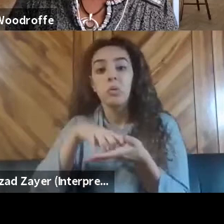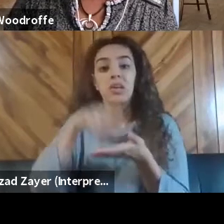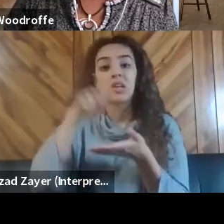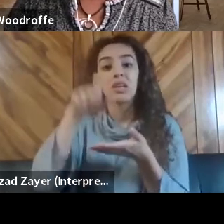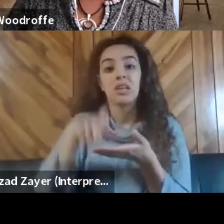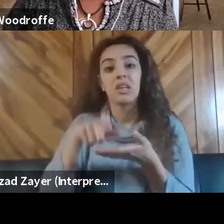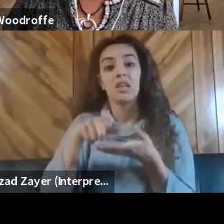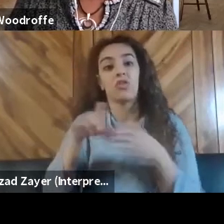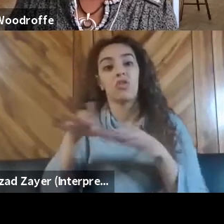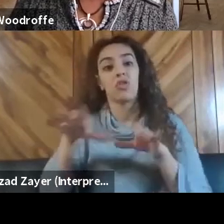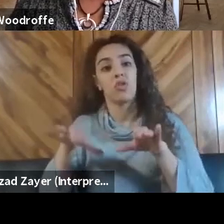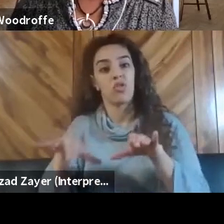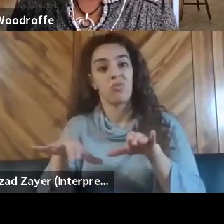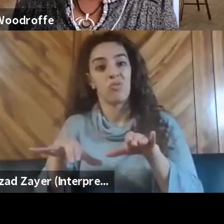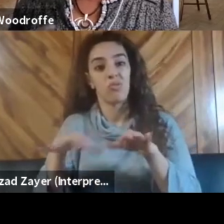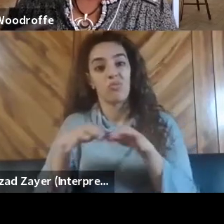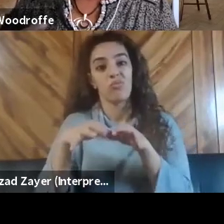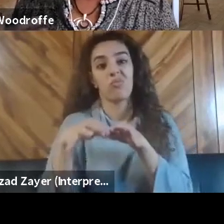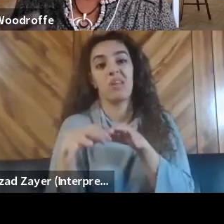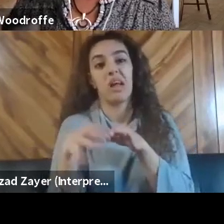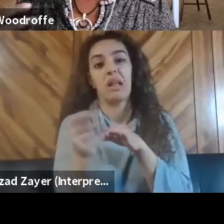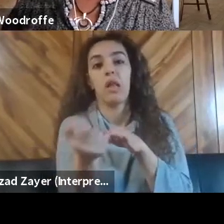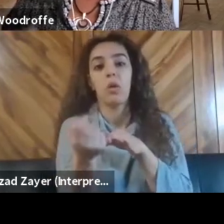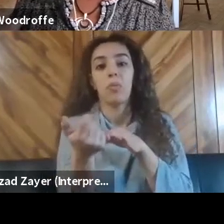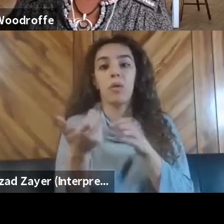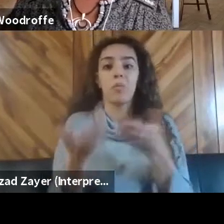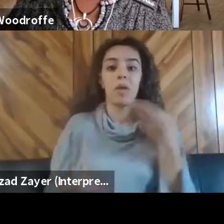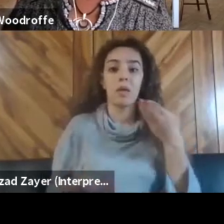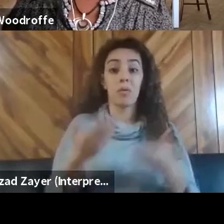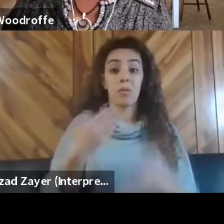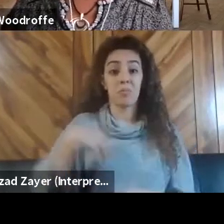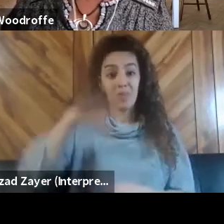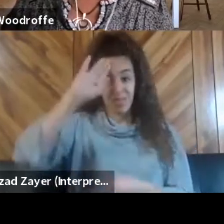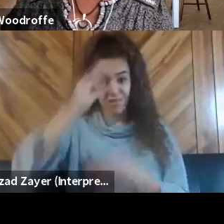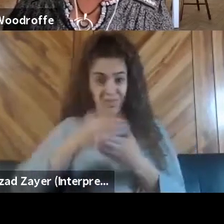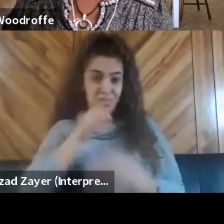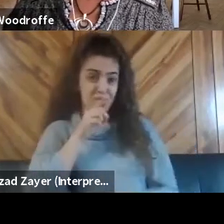time, as other people, my son was 35, before he left home to